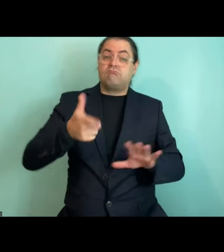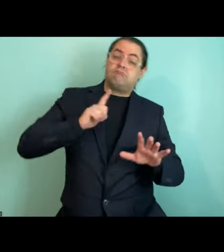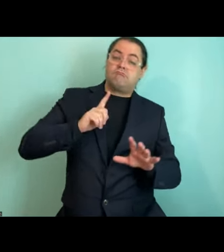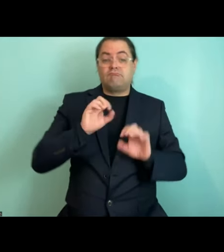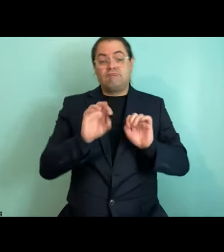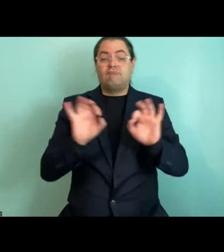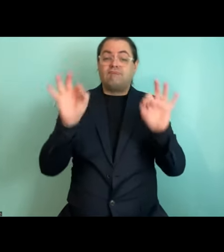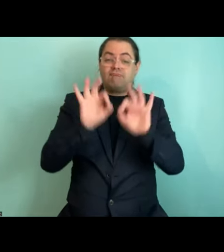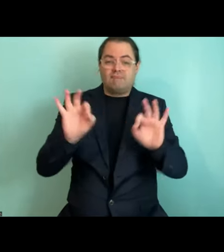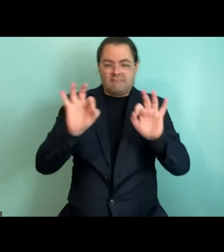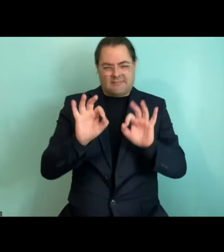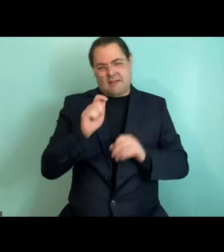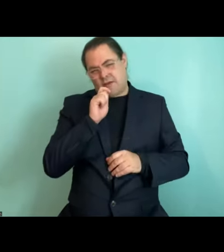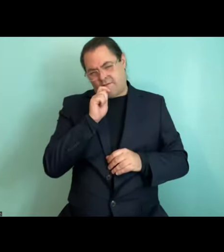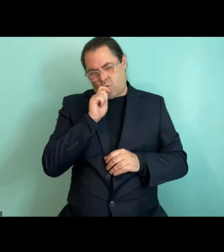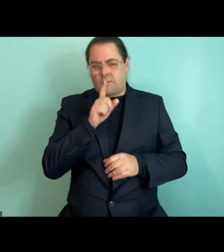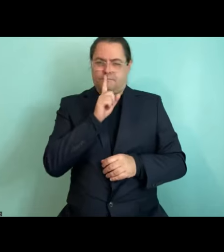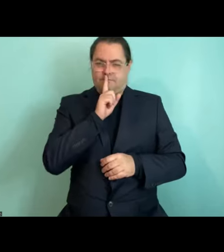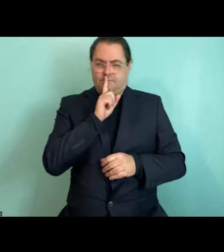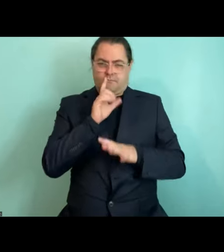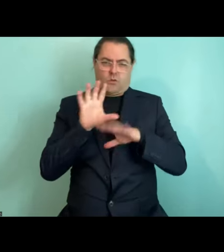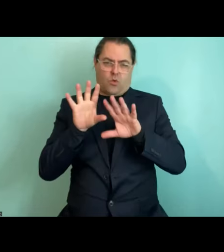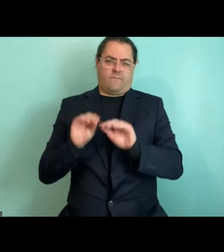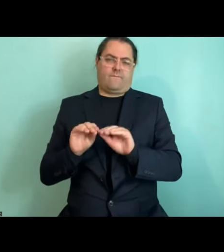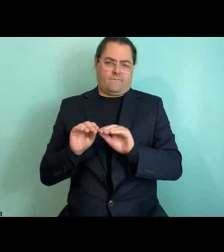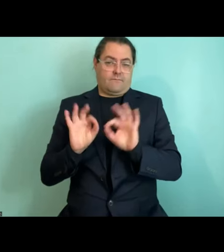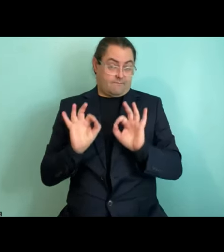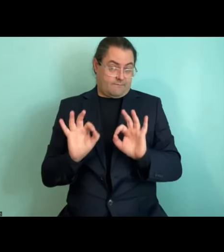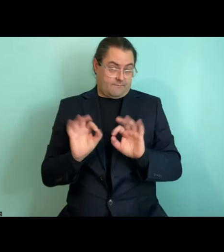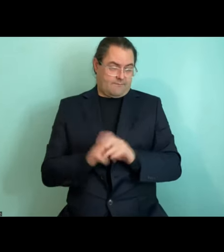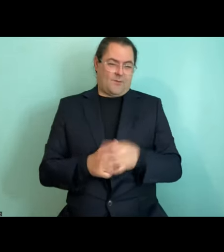Harvey the package. 10:02:07 Lydia homes initiative, so many of